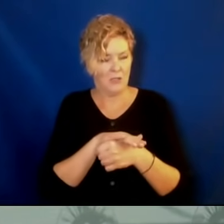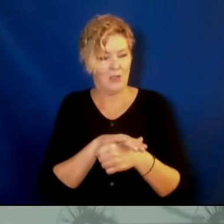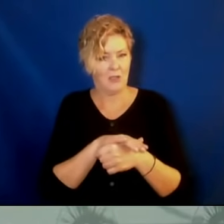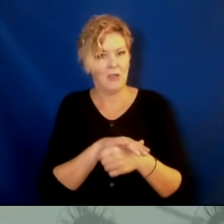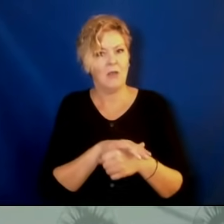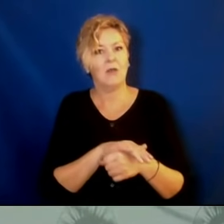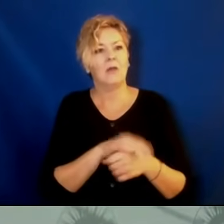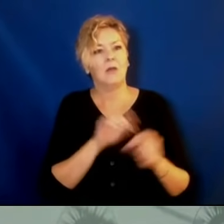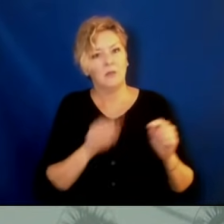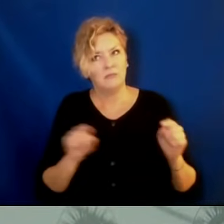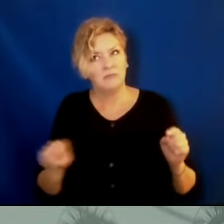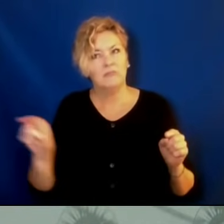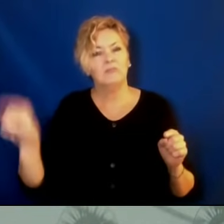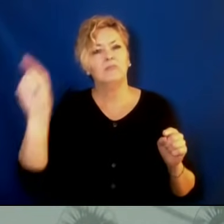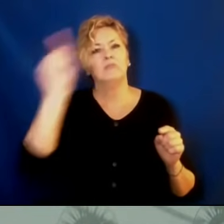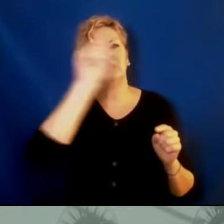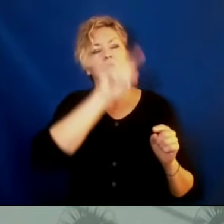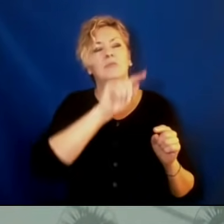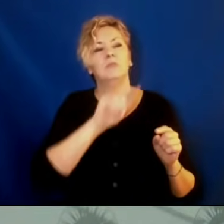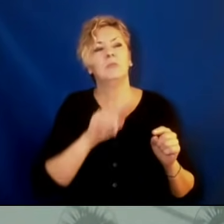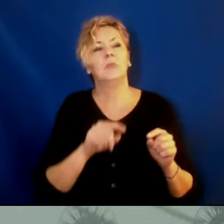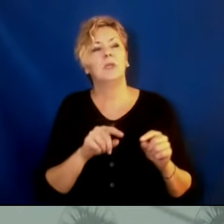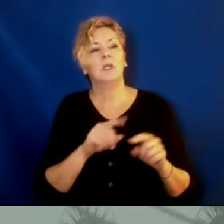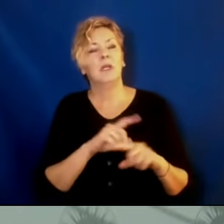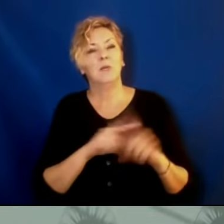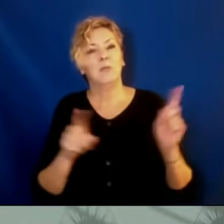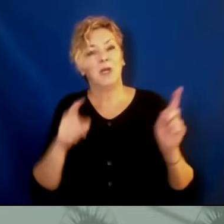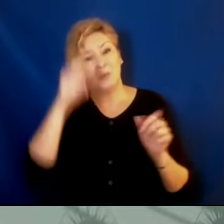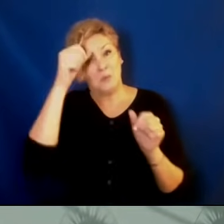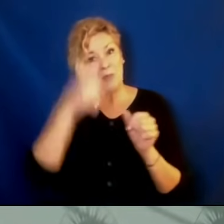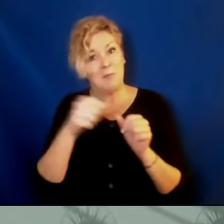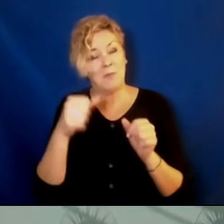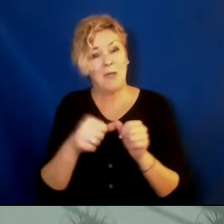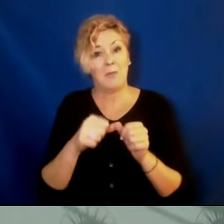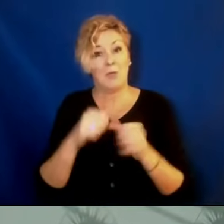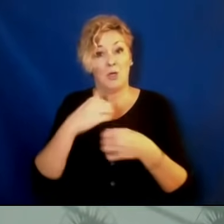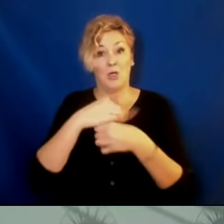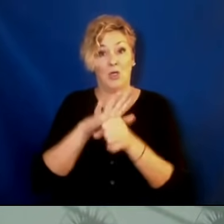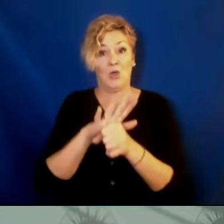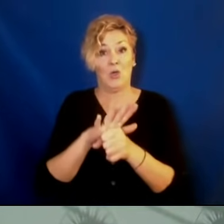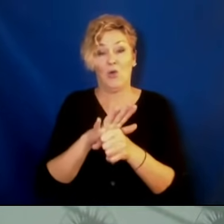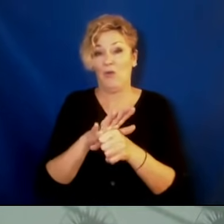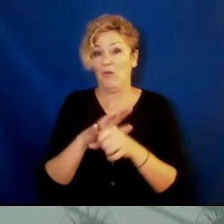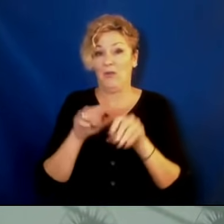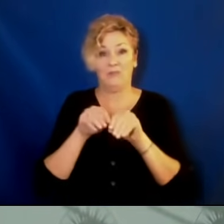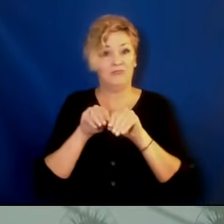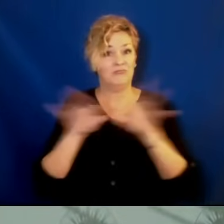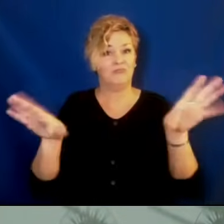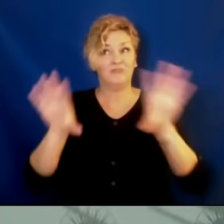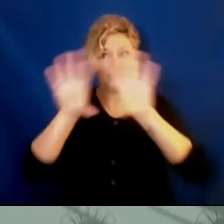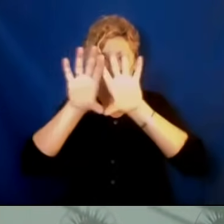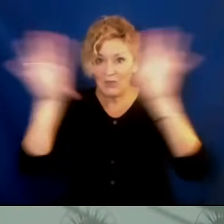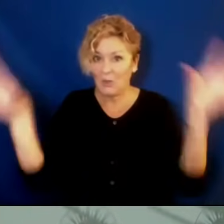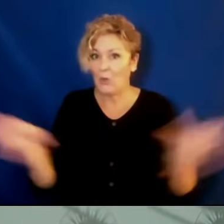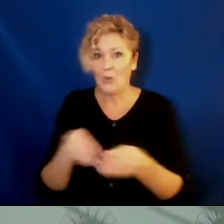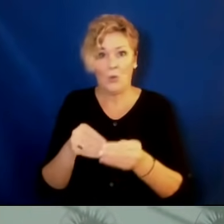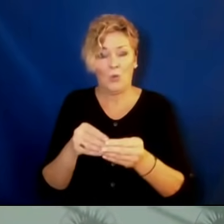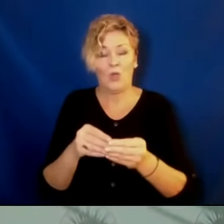And as you know, Richard, we provide more and more information provided month-to-month more information